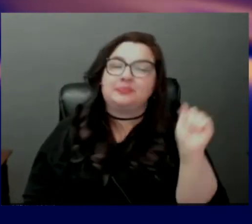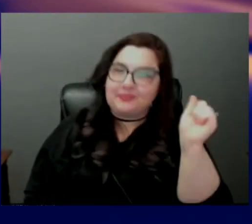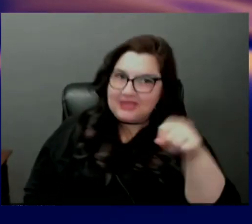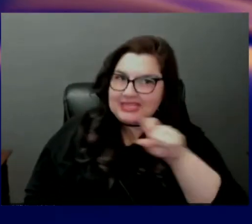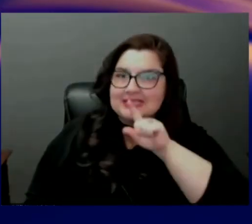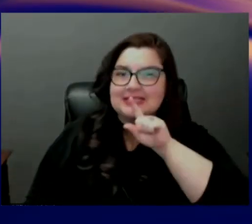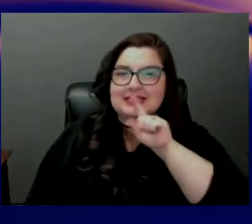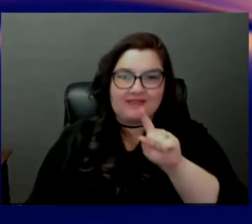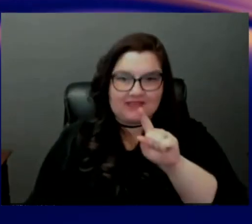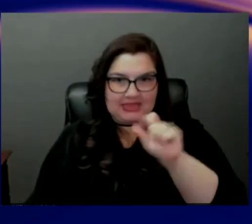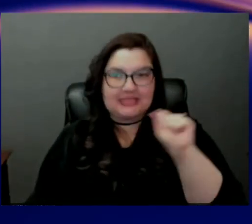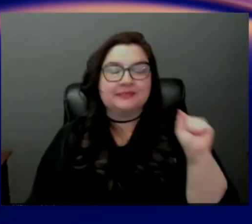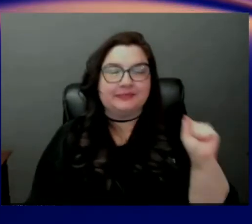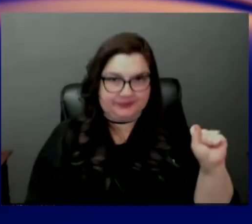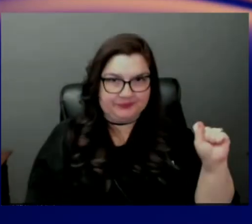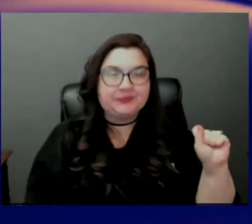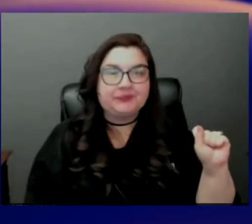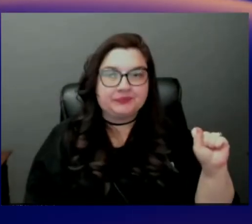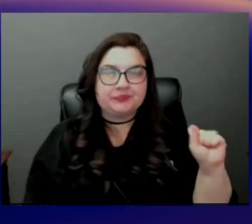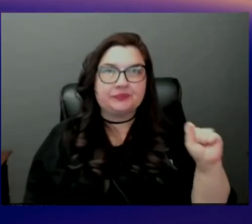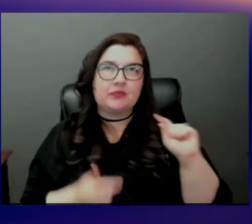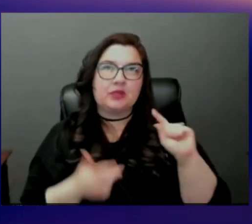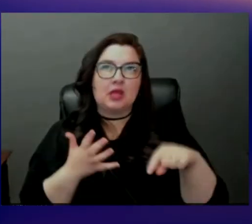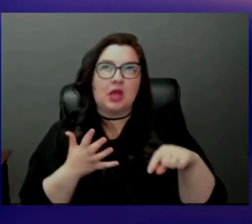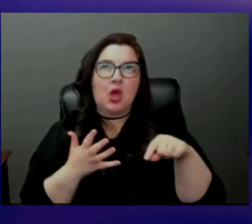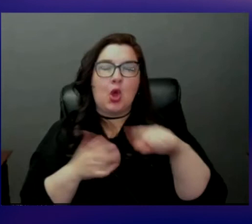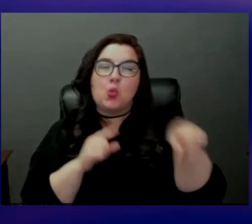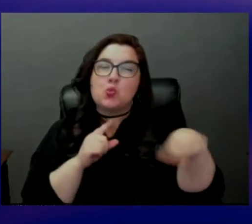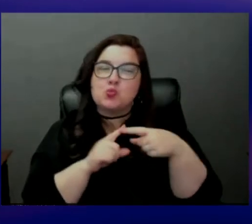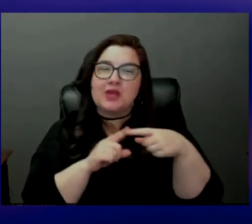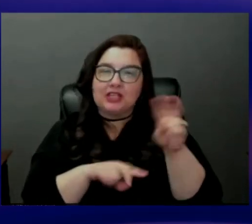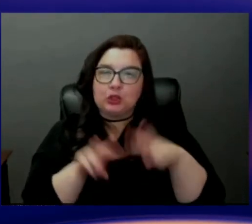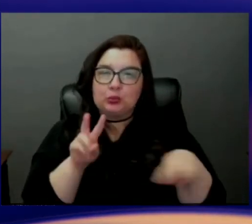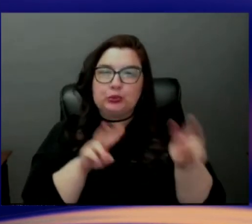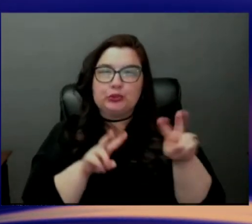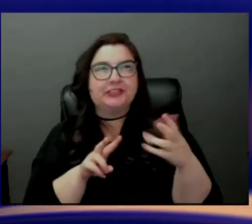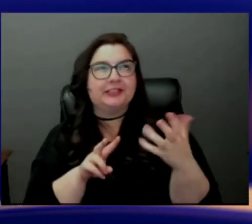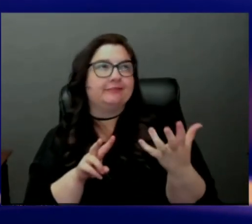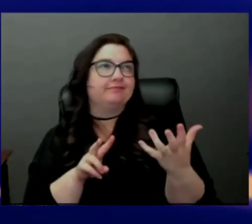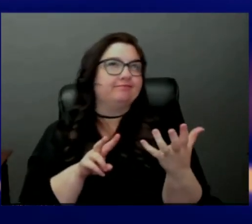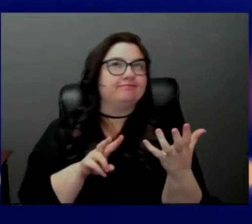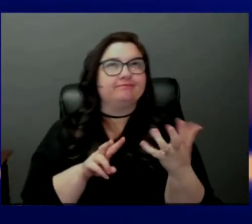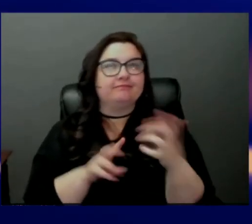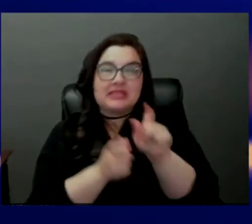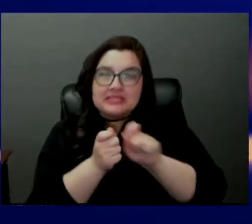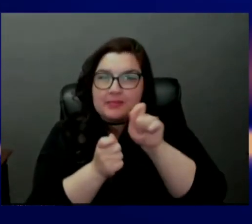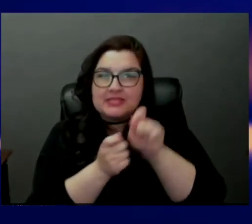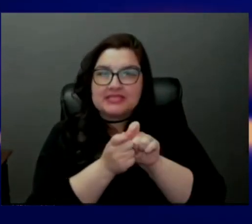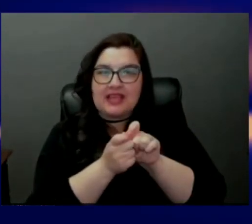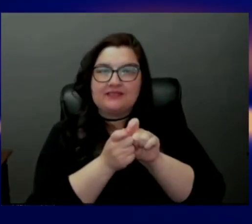When you look at like specific use cases like video trans coding,